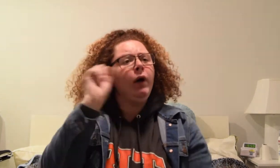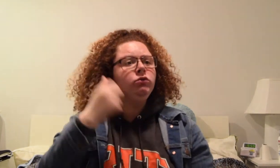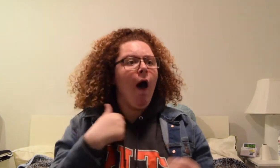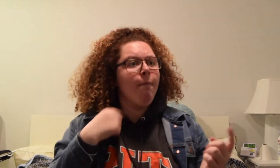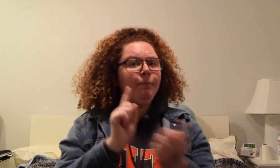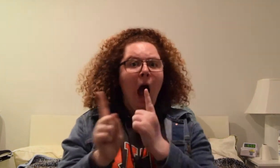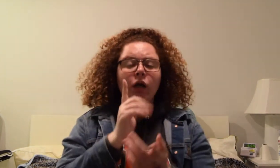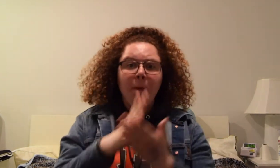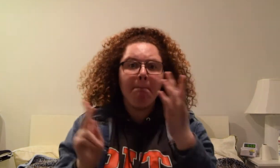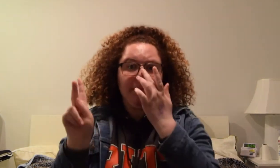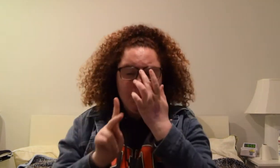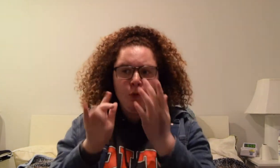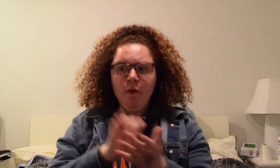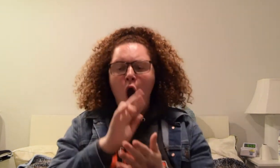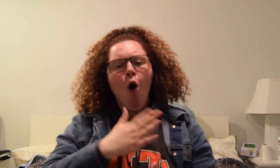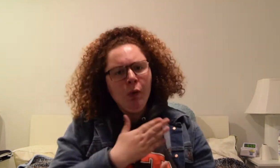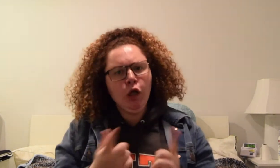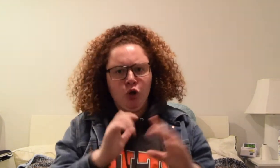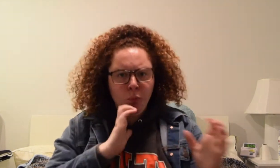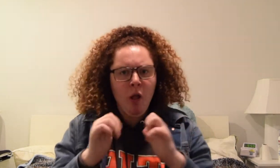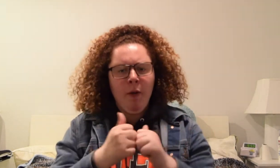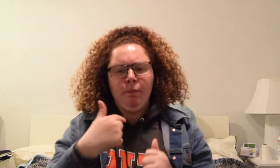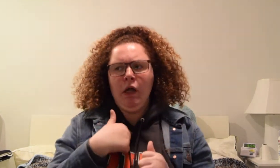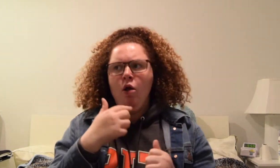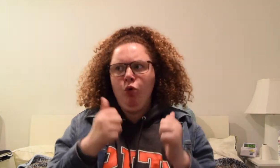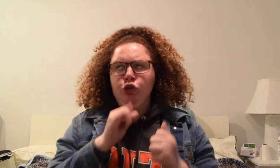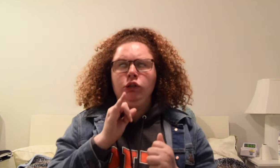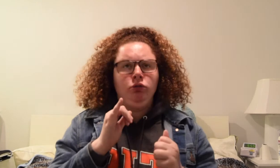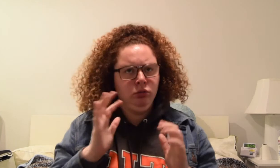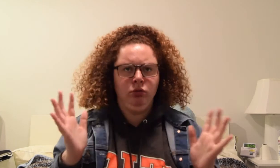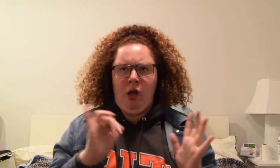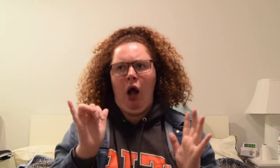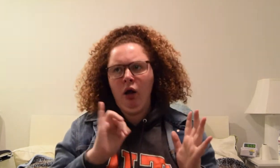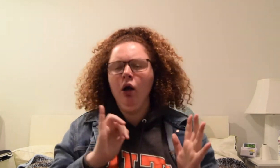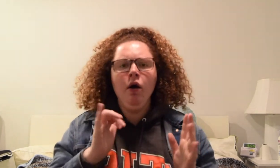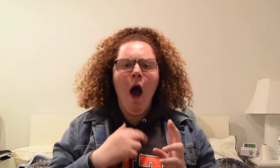Because I've met some people that are willing to communicate with me which is just